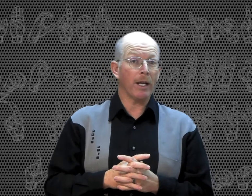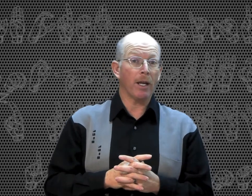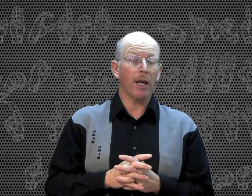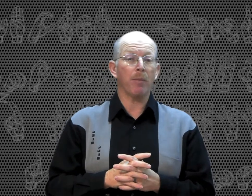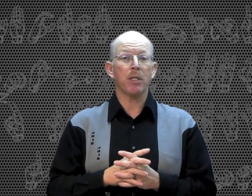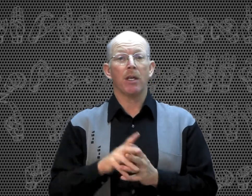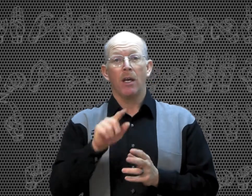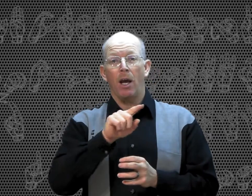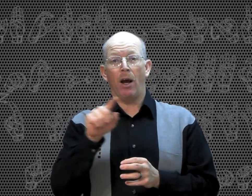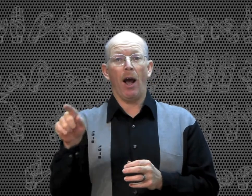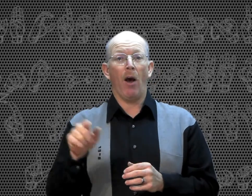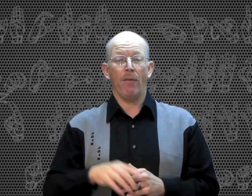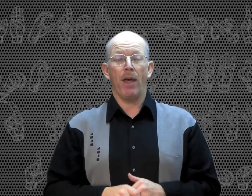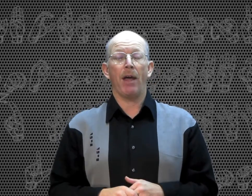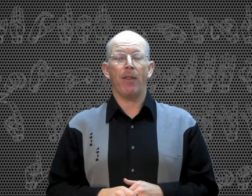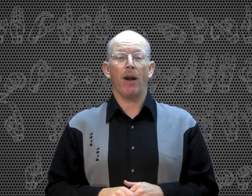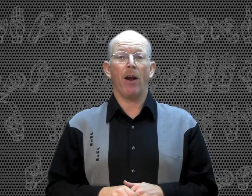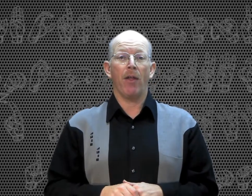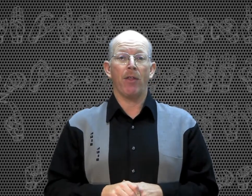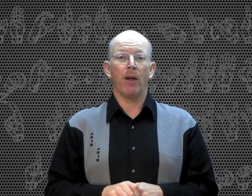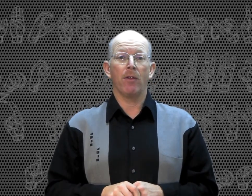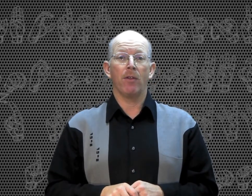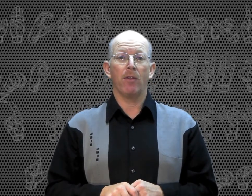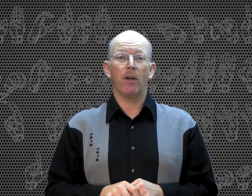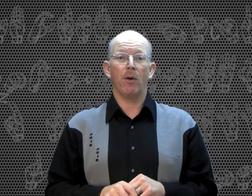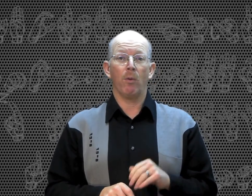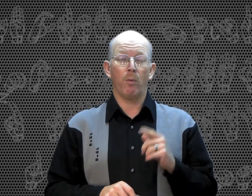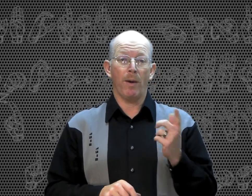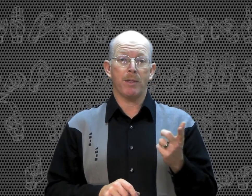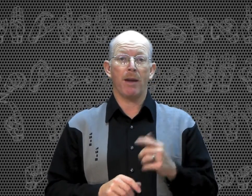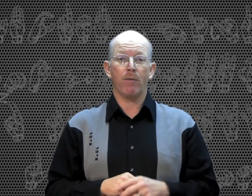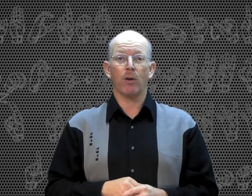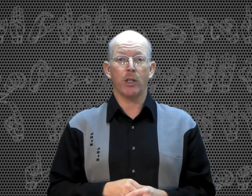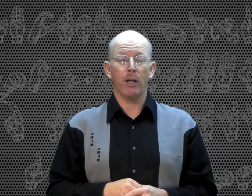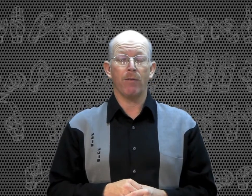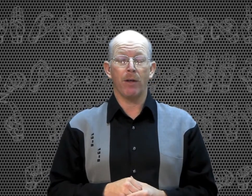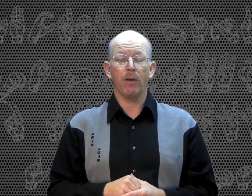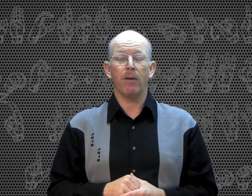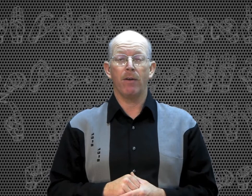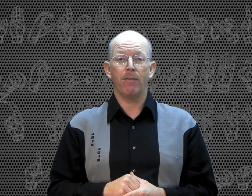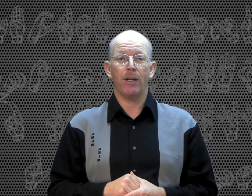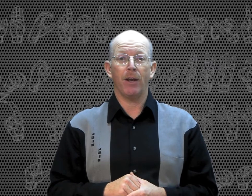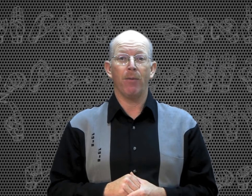or reading lips, I will have that there at the website version of the video.